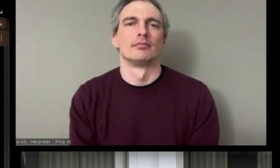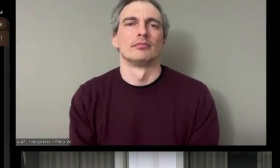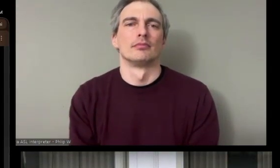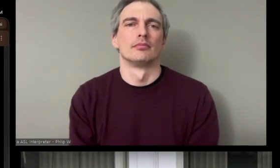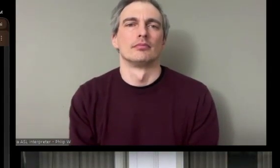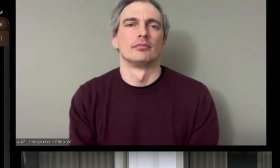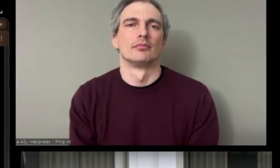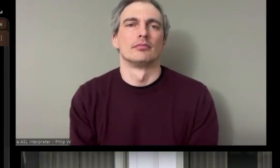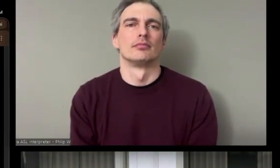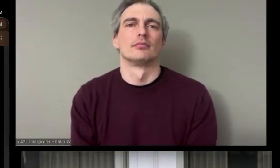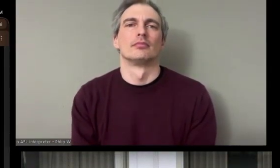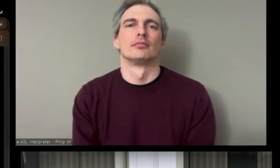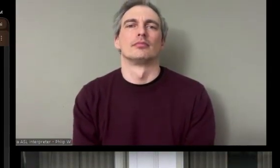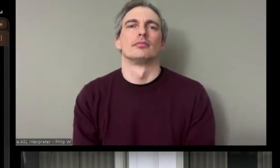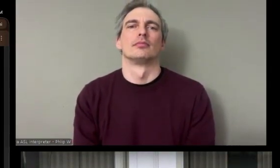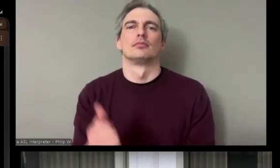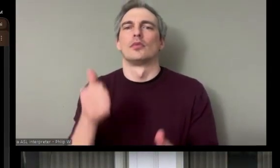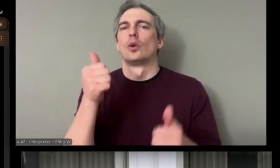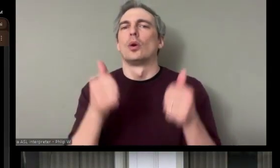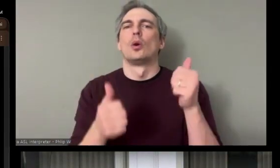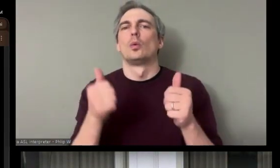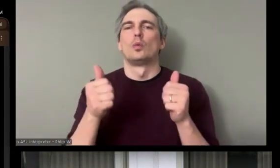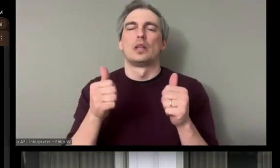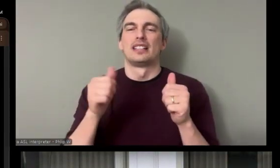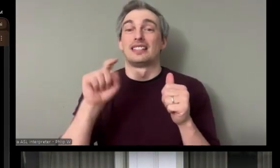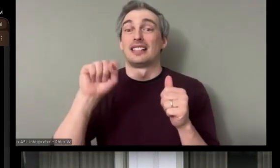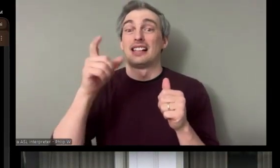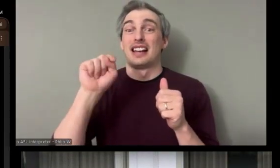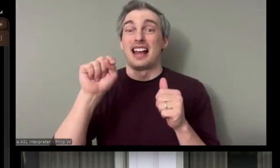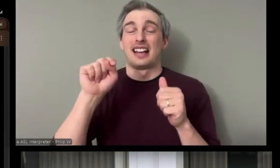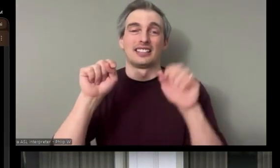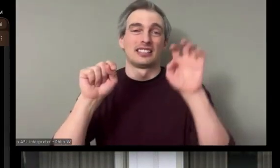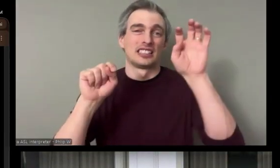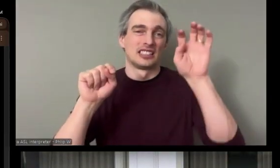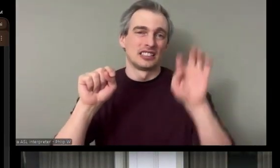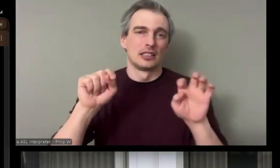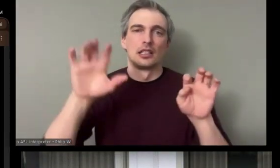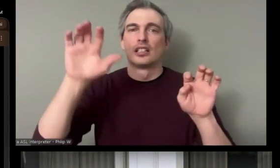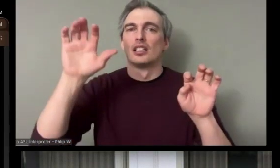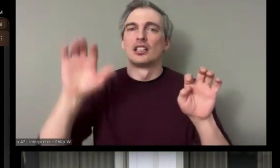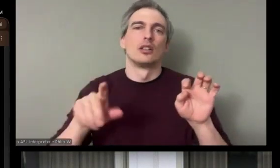Let's see if I can... Which text do you prefer? The one on the left? Or the one on the right? For reading?